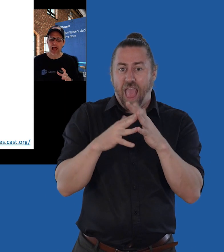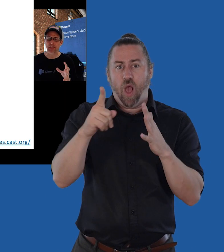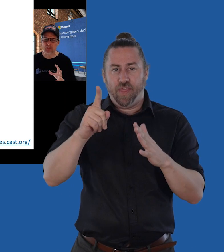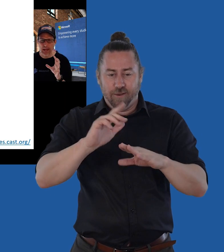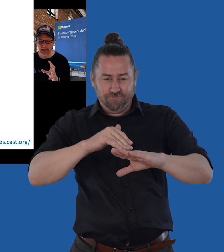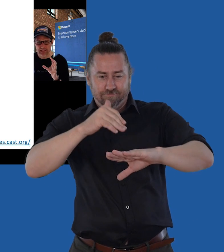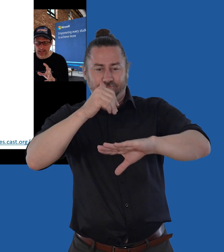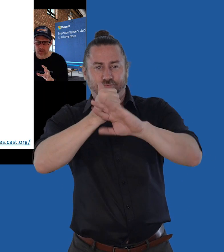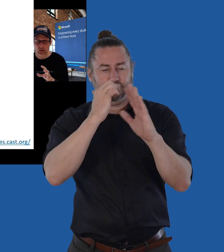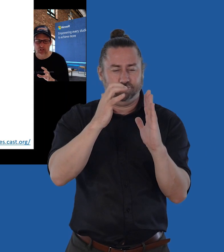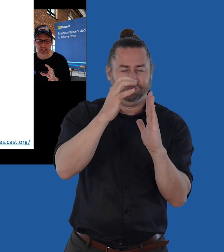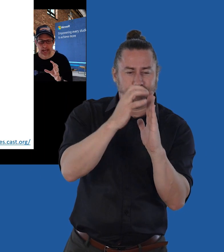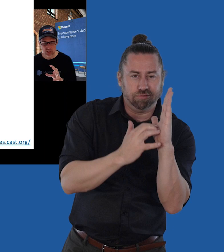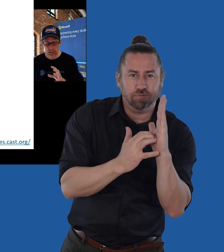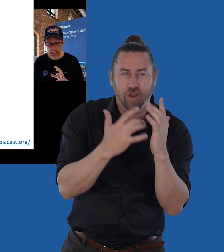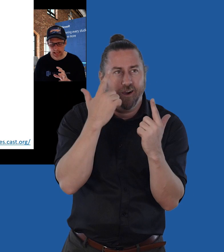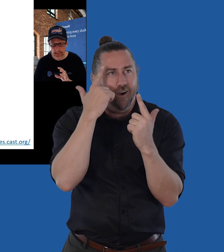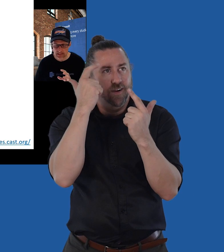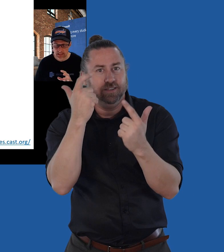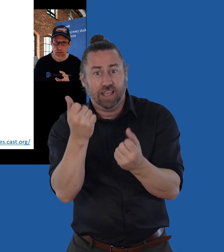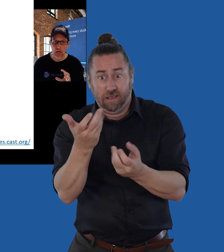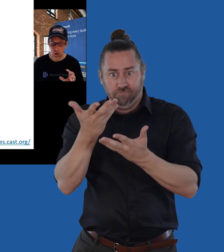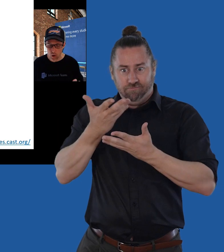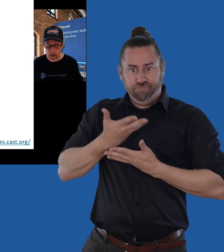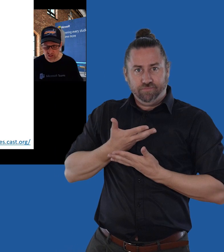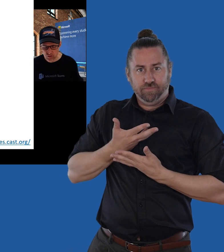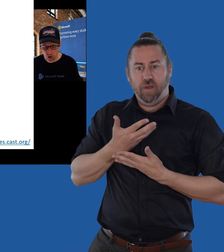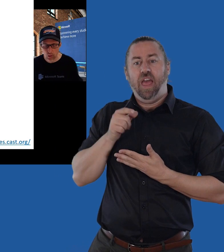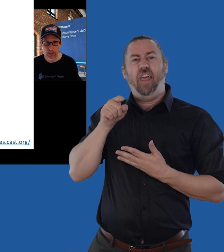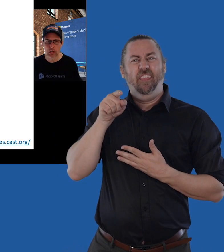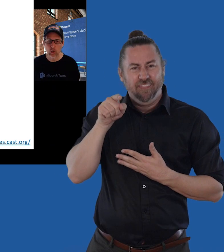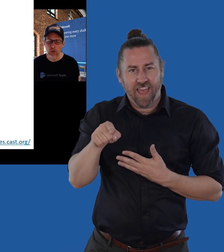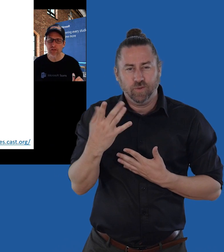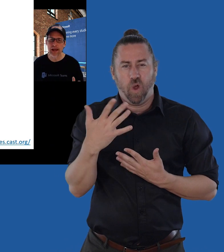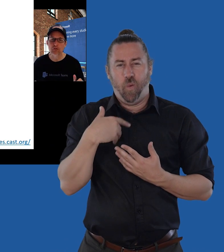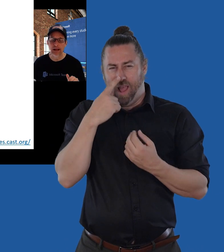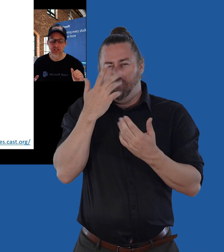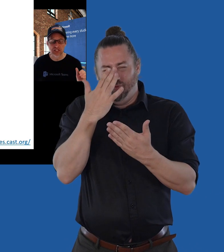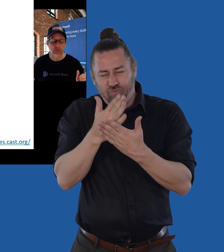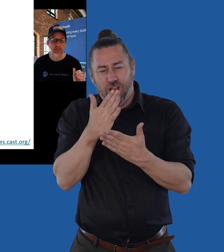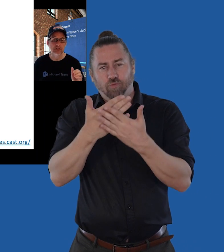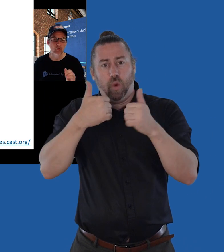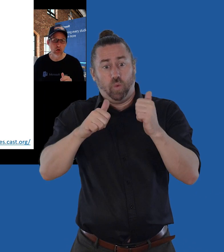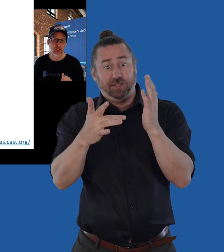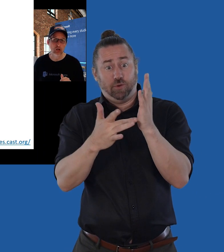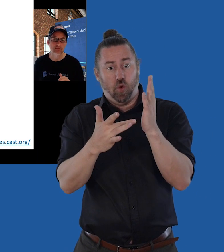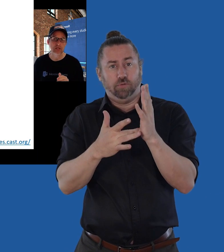And that's where the technology actually gets quite strong. And we're gonna look at that over our series of workshops,